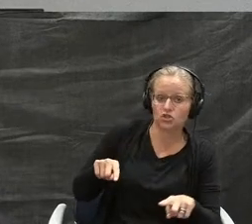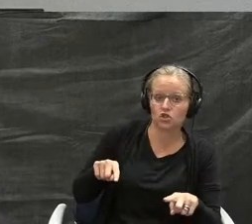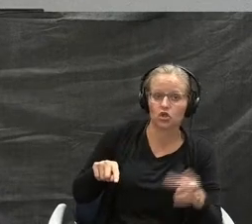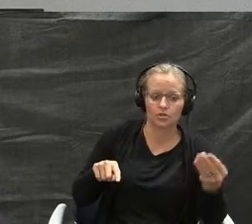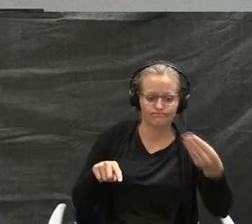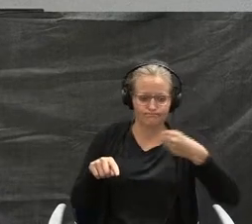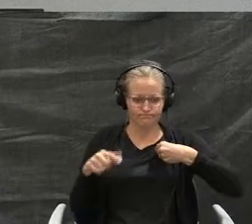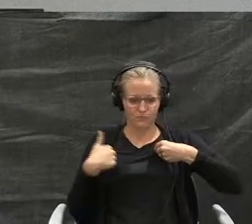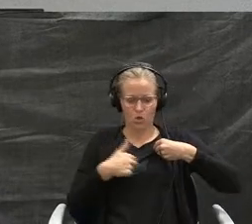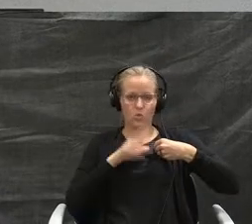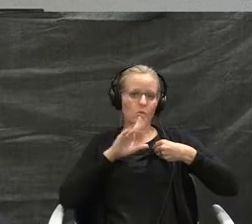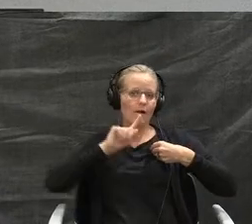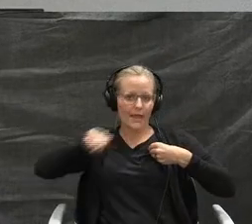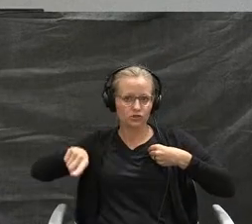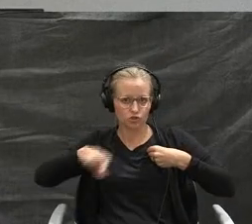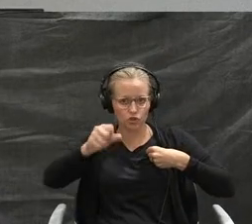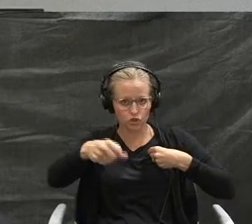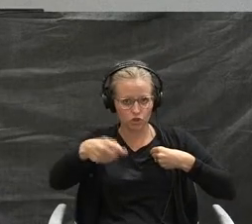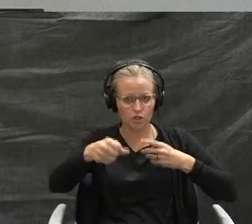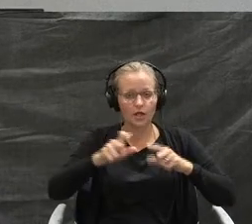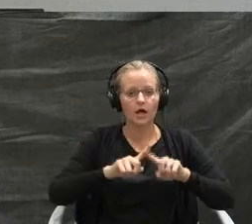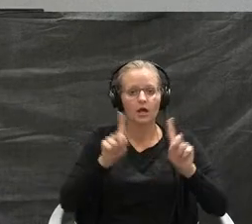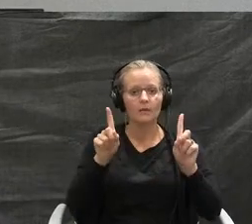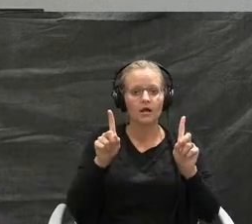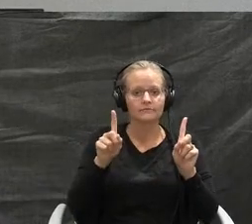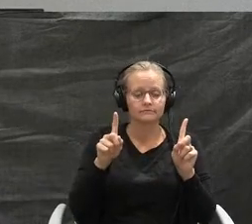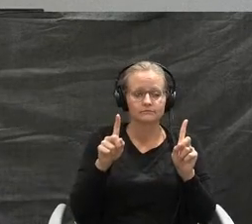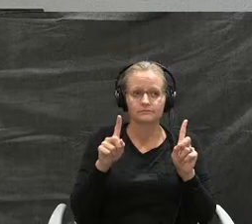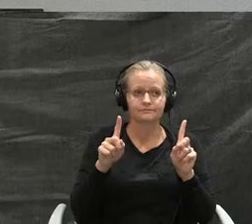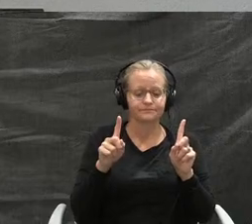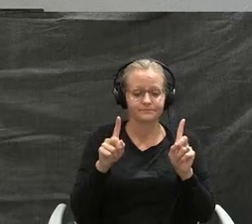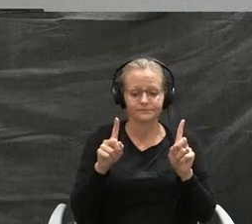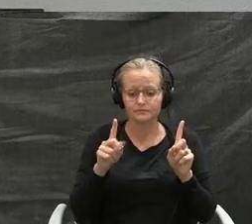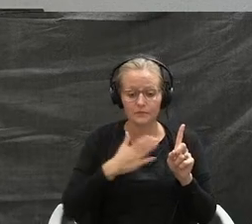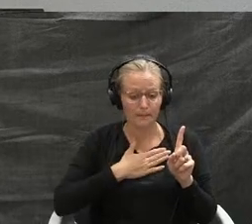said a couple hours ago, my intention would be to begin to